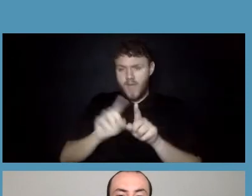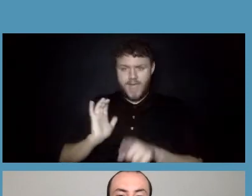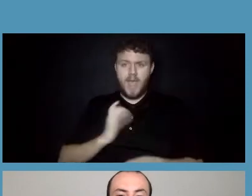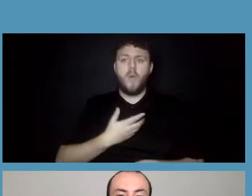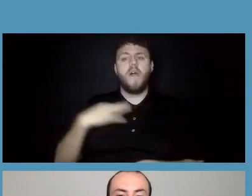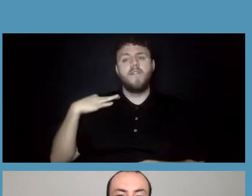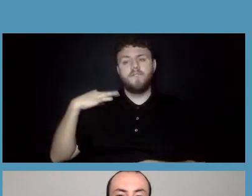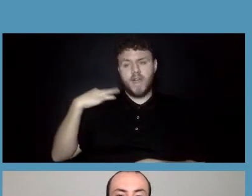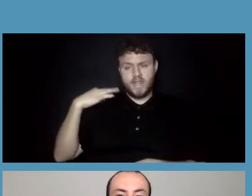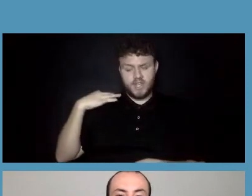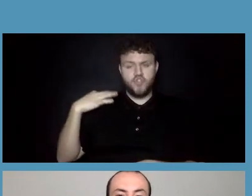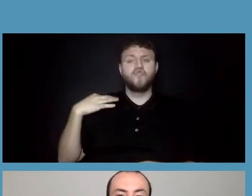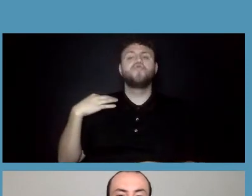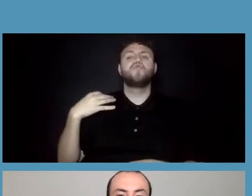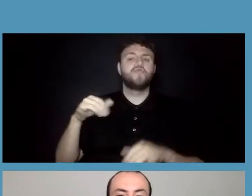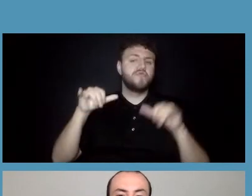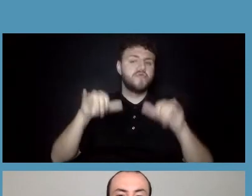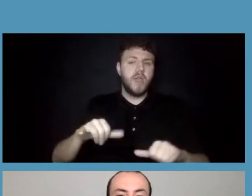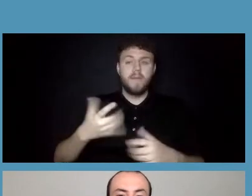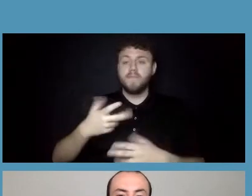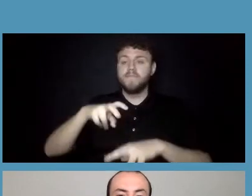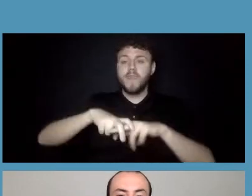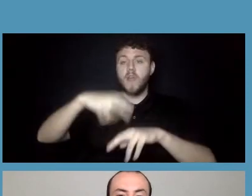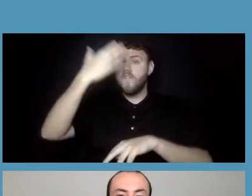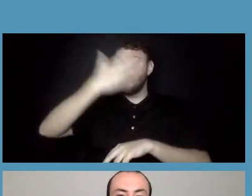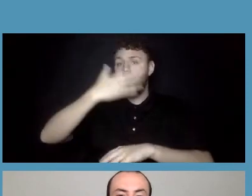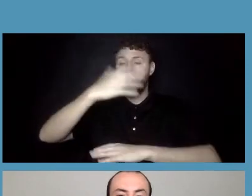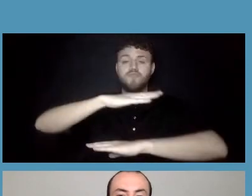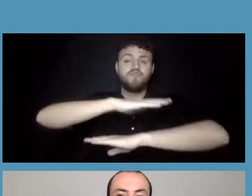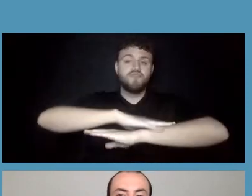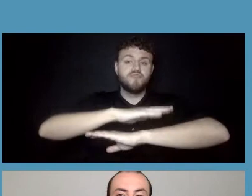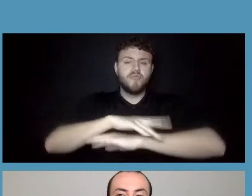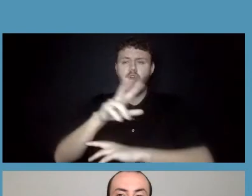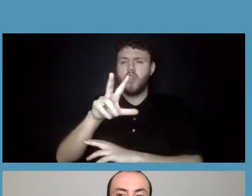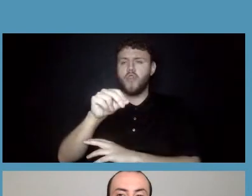most of our volunteers who sit at the front desk did a 30 minute awareness training,